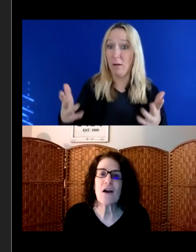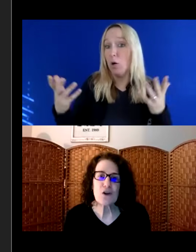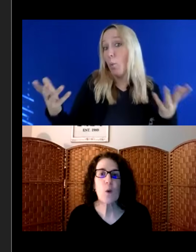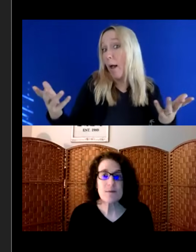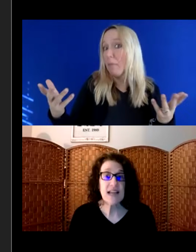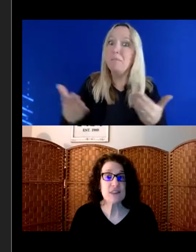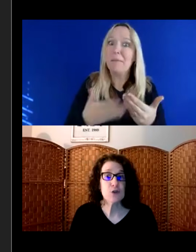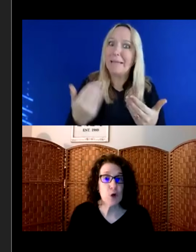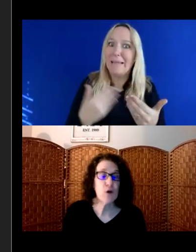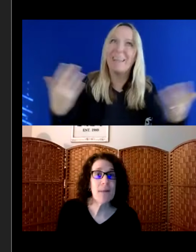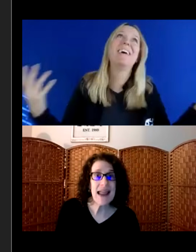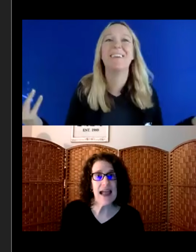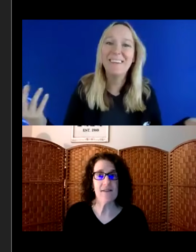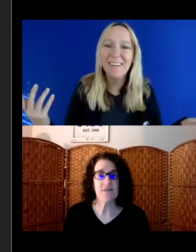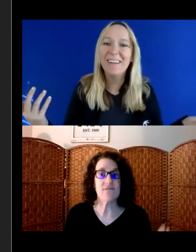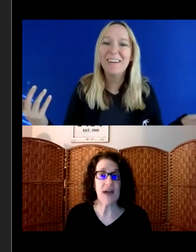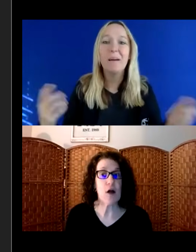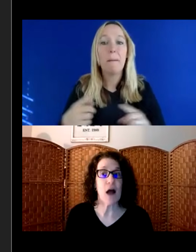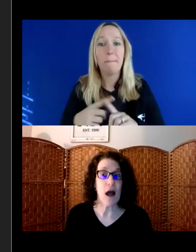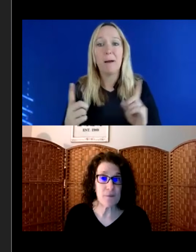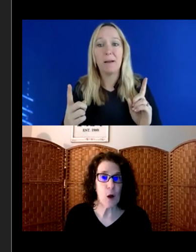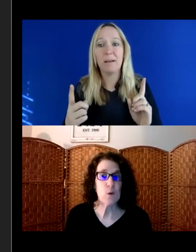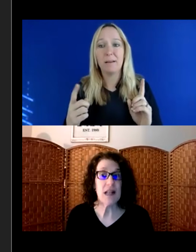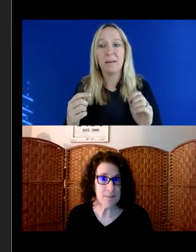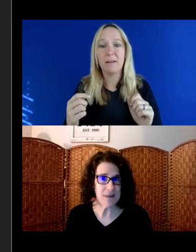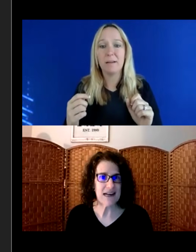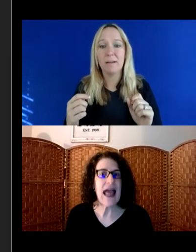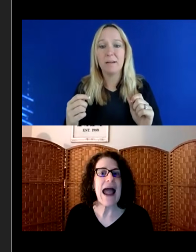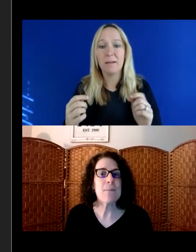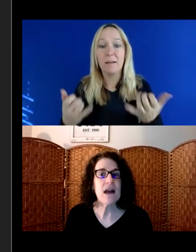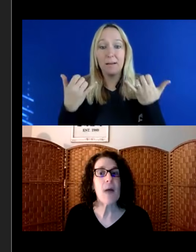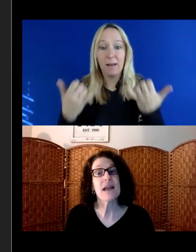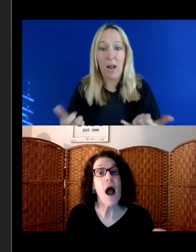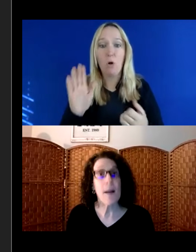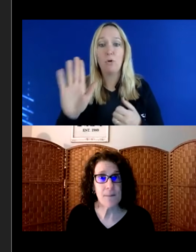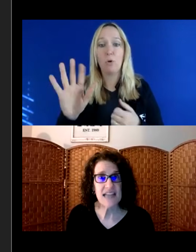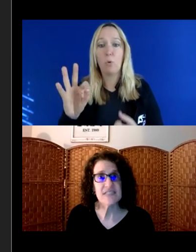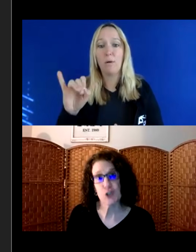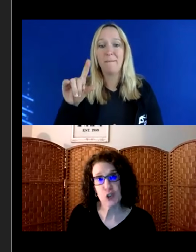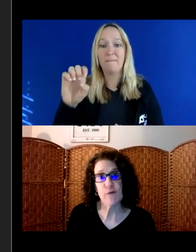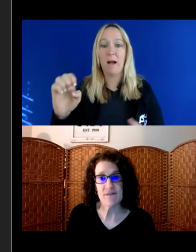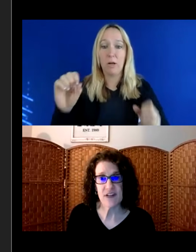your website's server may have a file upload limit and may not be optimized for serving videos.